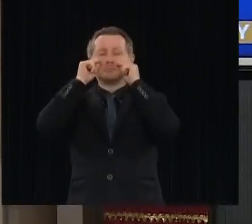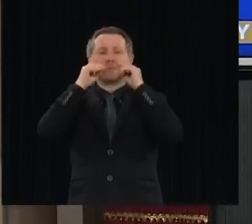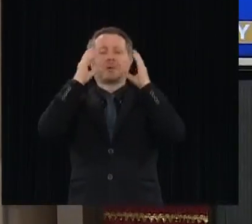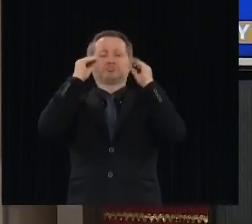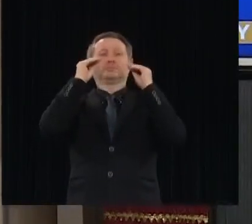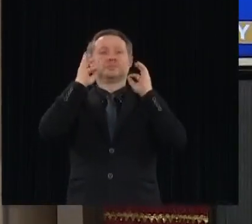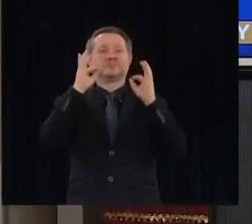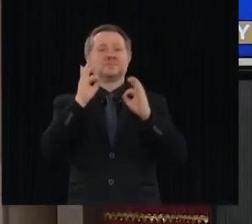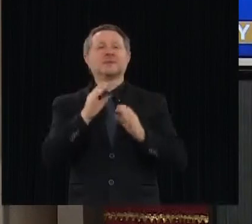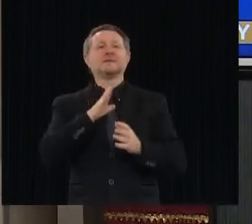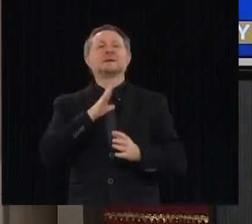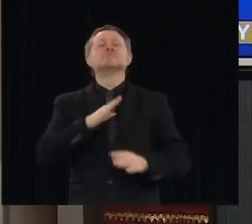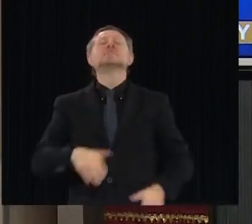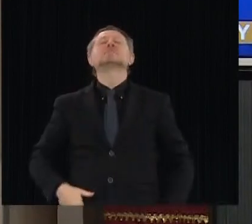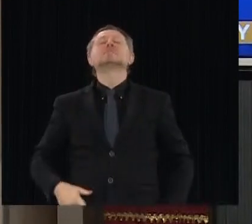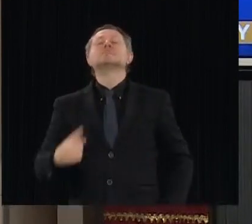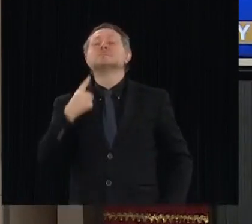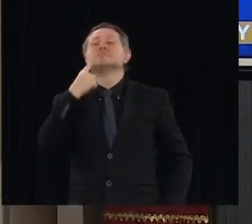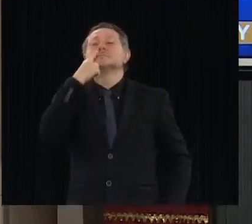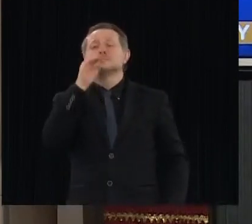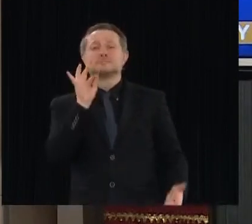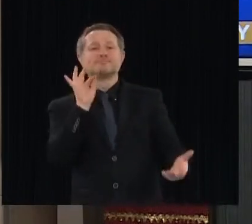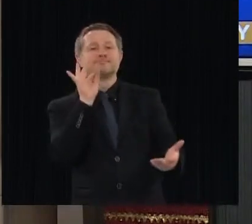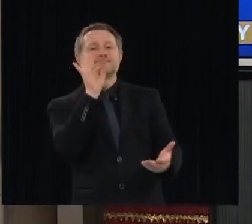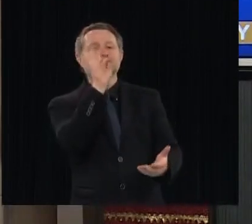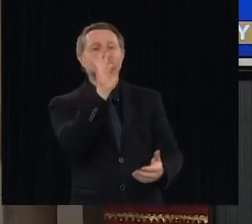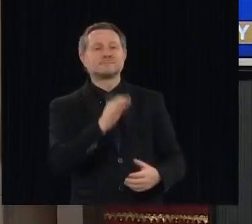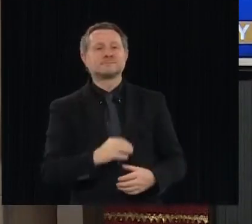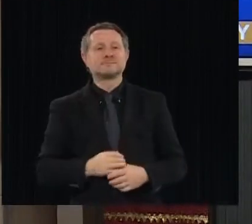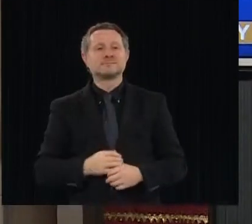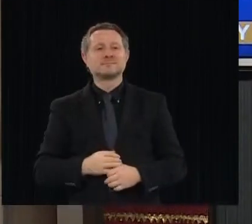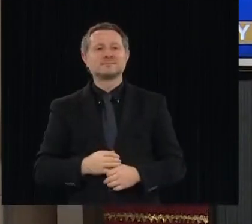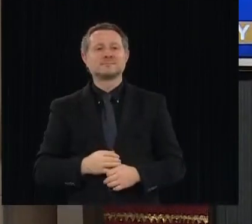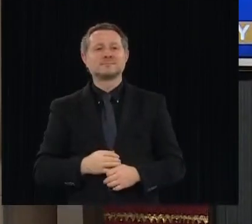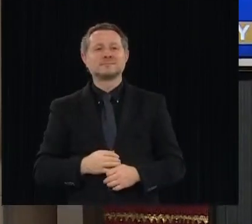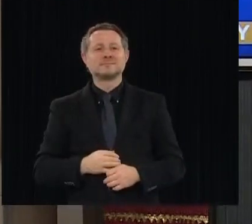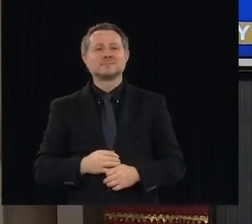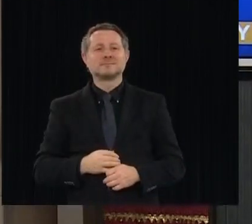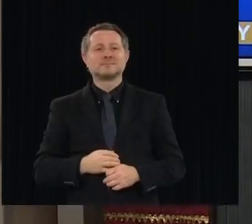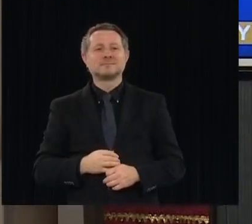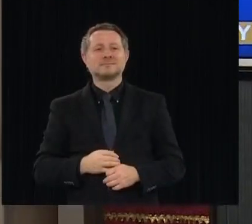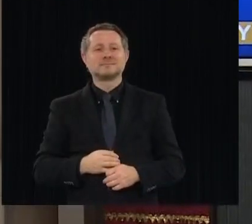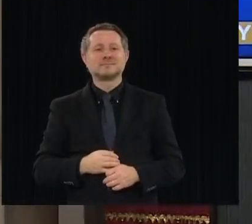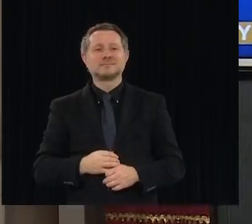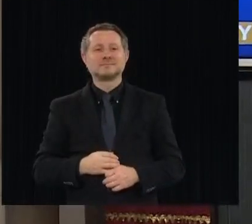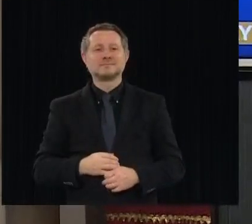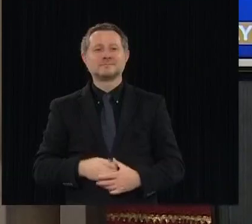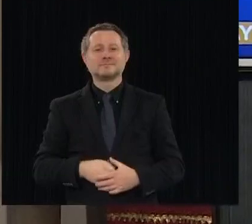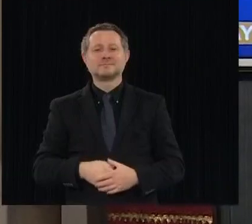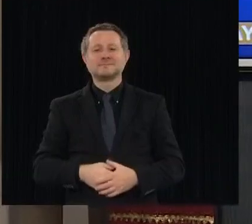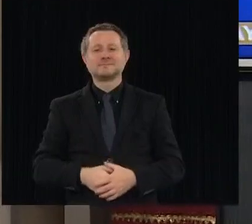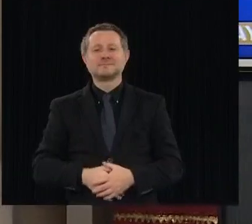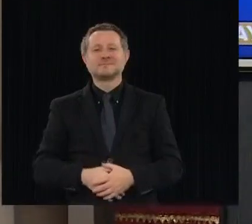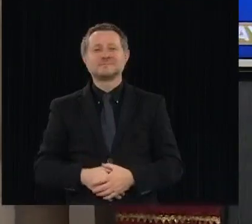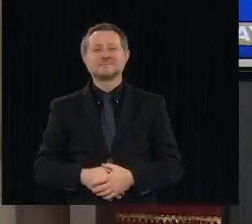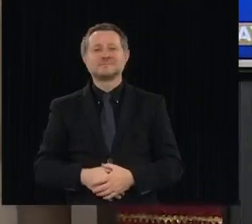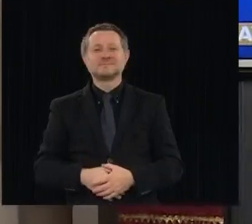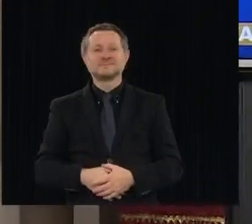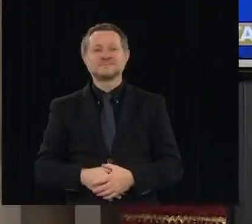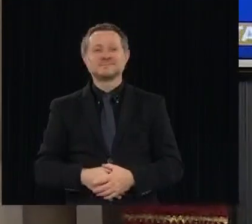IF I FALL ASLEEP?